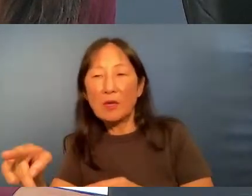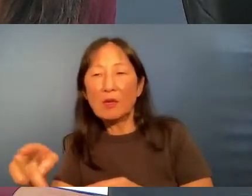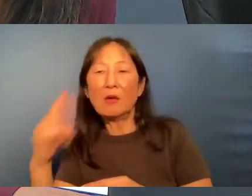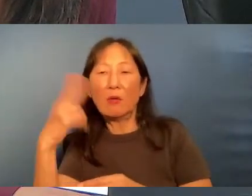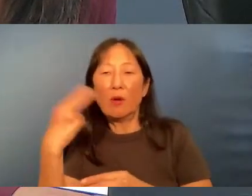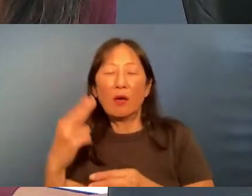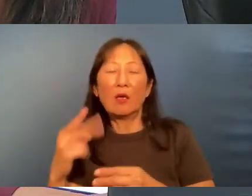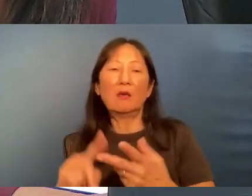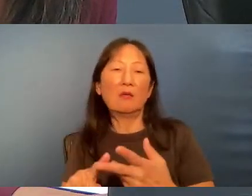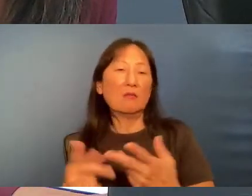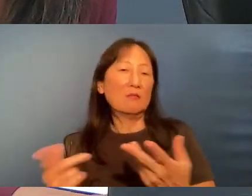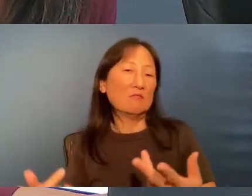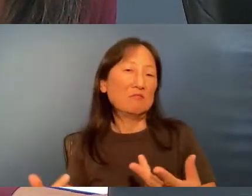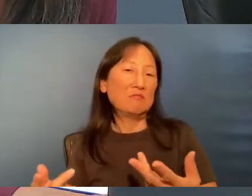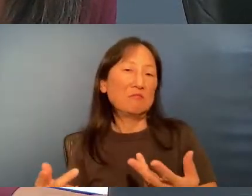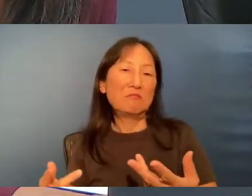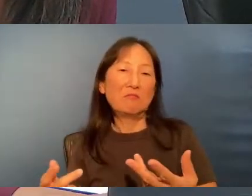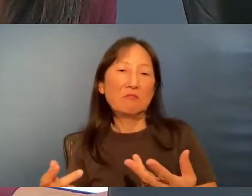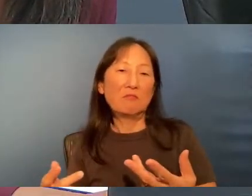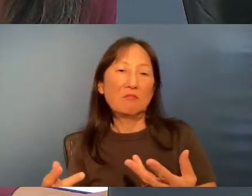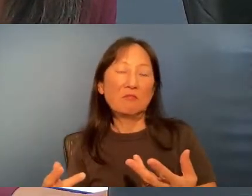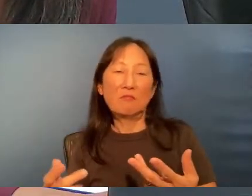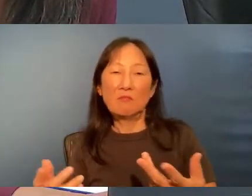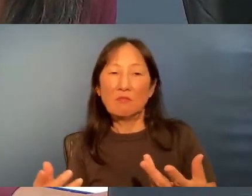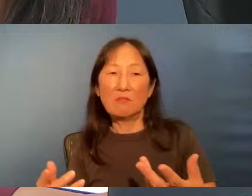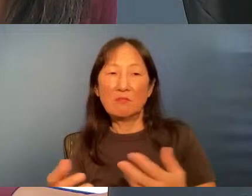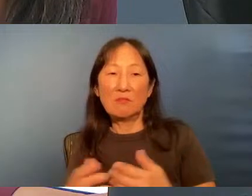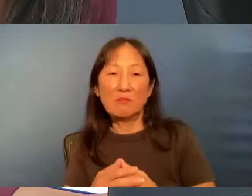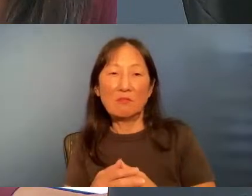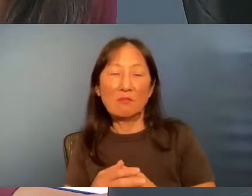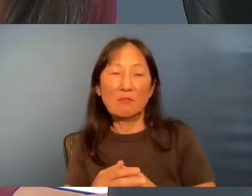Up next is the National Federation of the Blind Online.